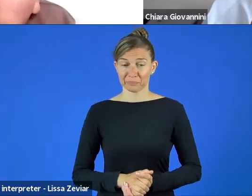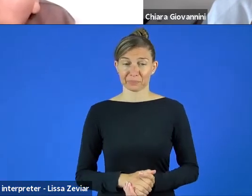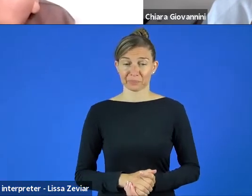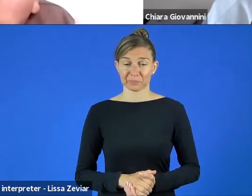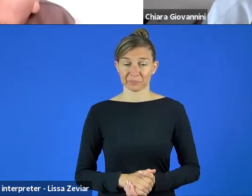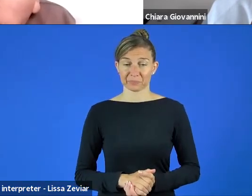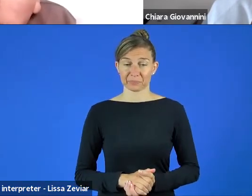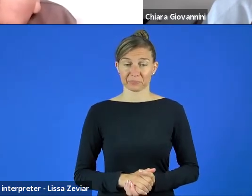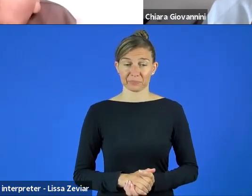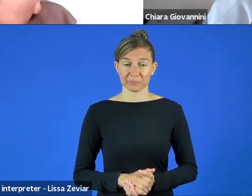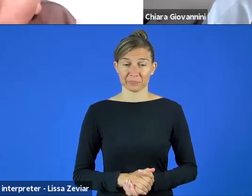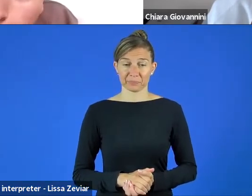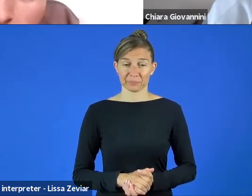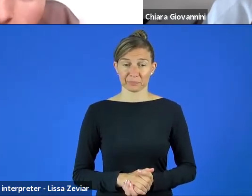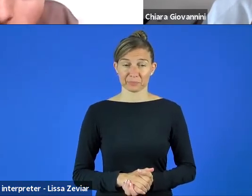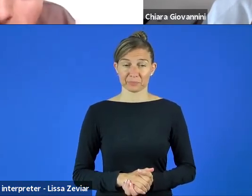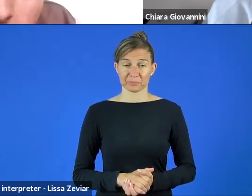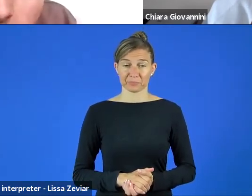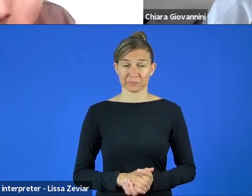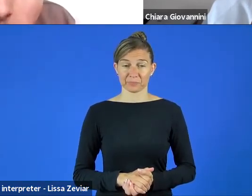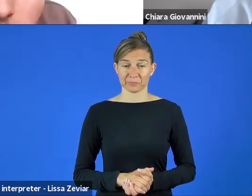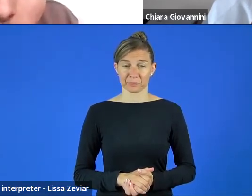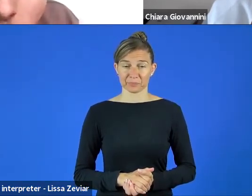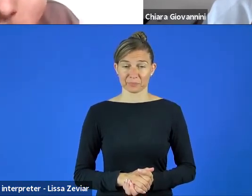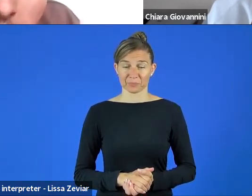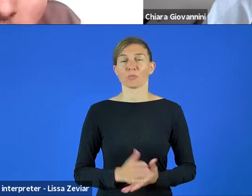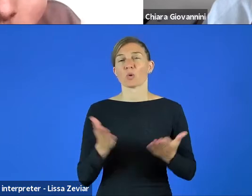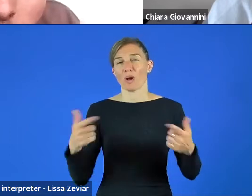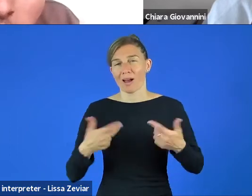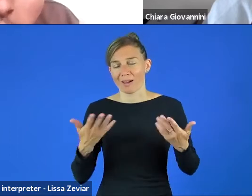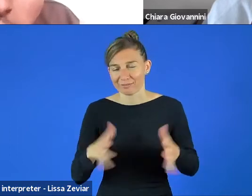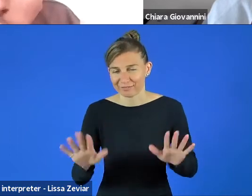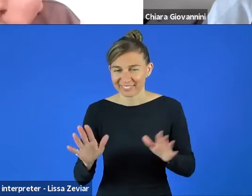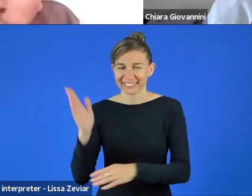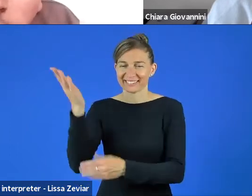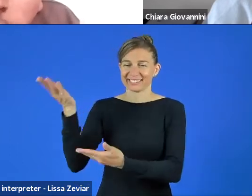Can we go to the next slide? First, as I said, we will have Chiara Giovannini.